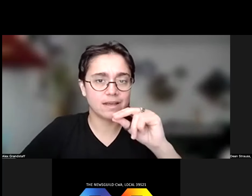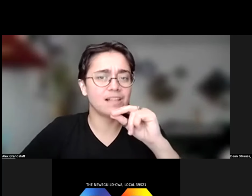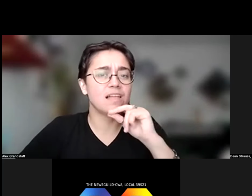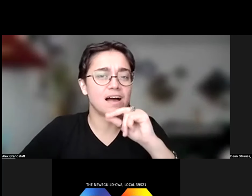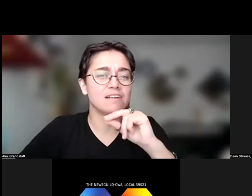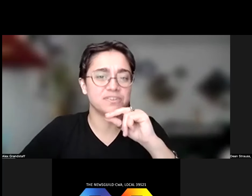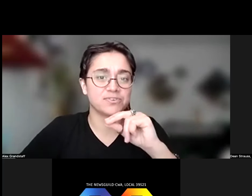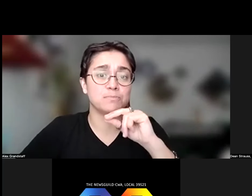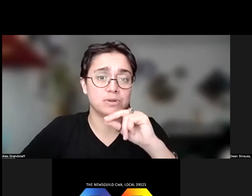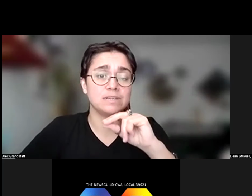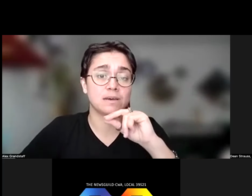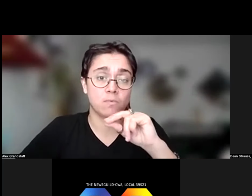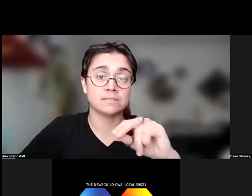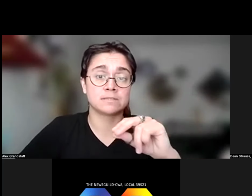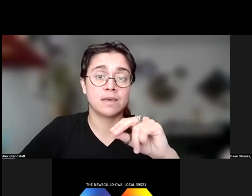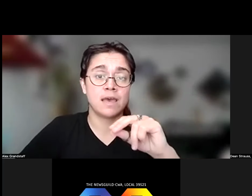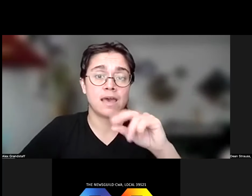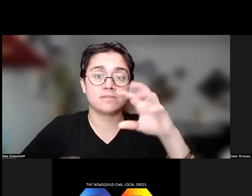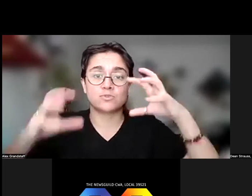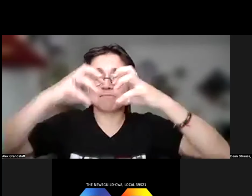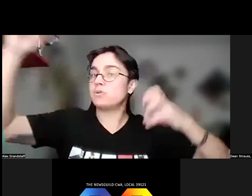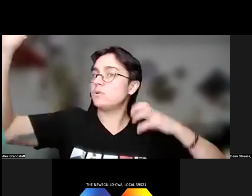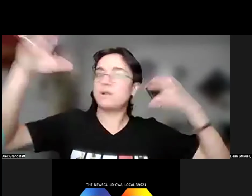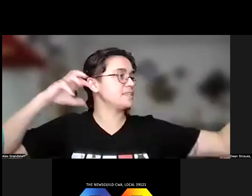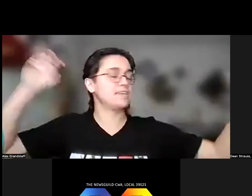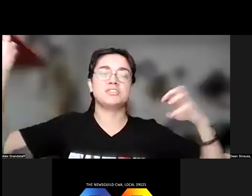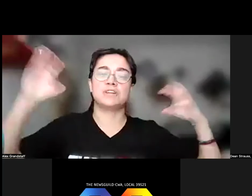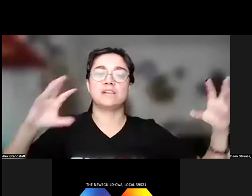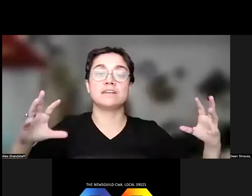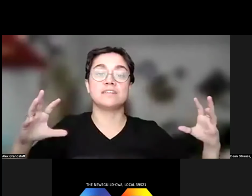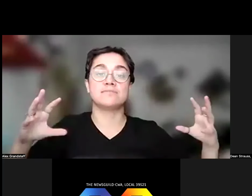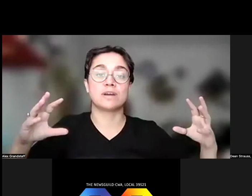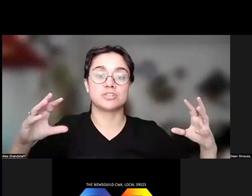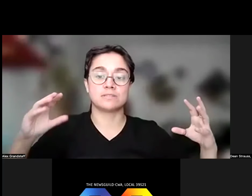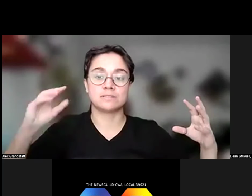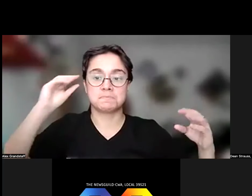can hurt a lot of different communities at once. And